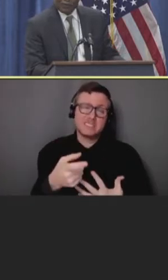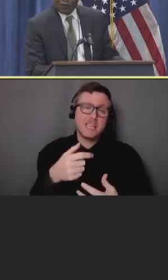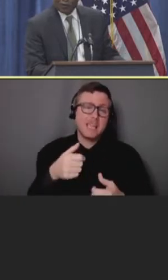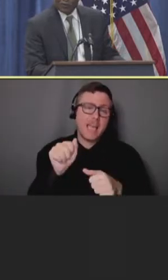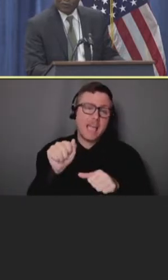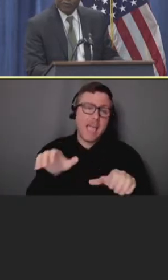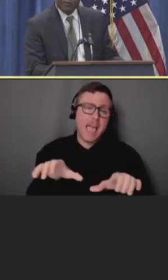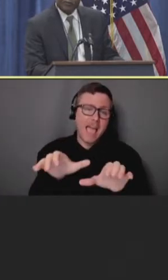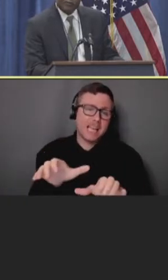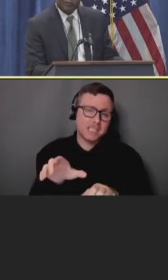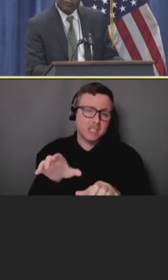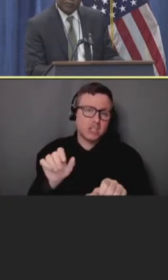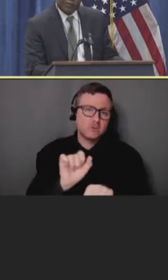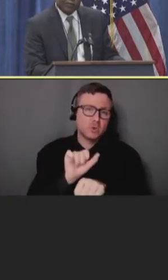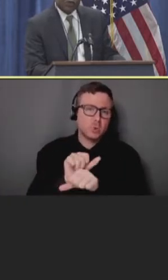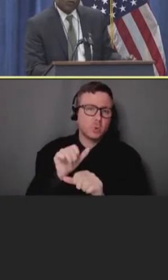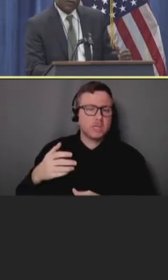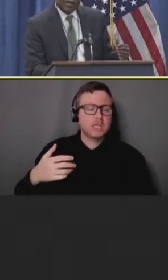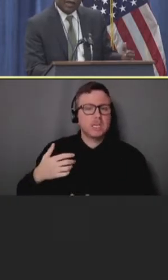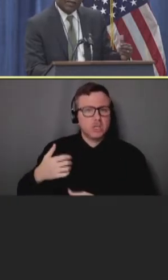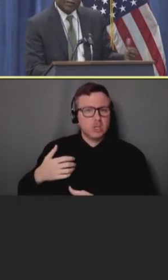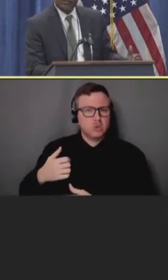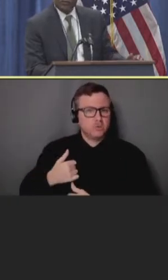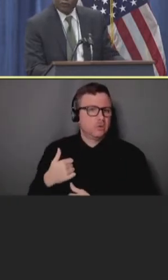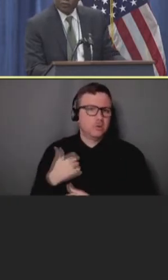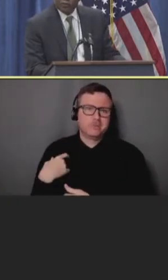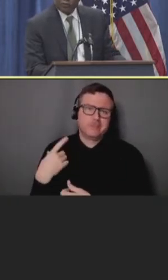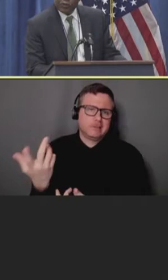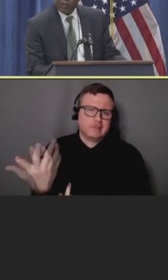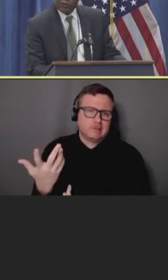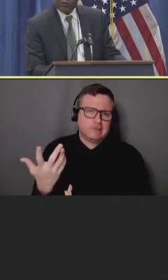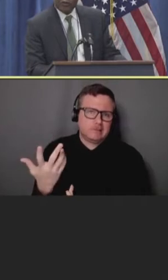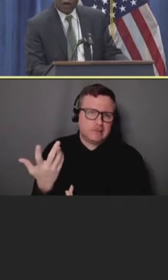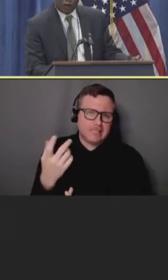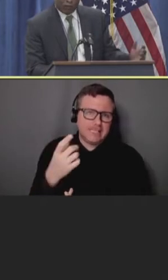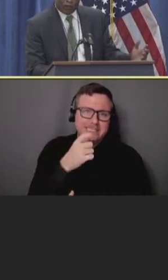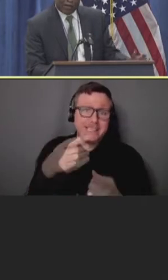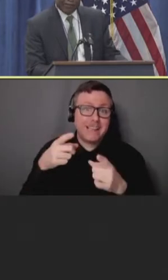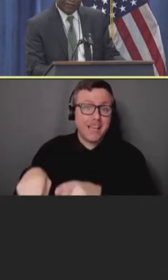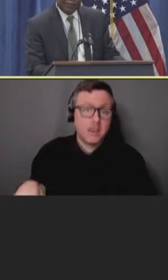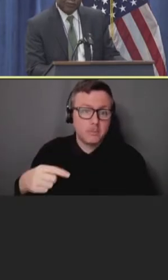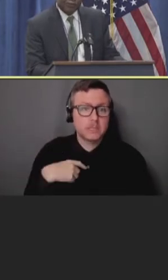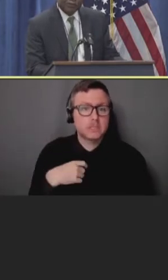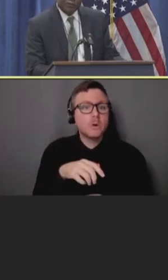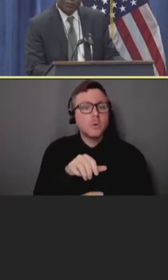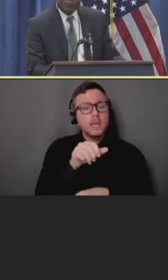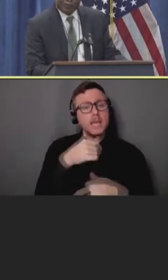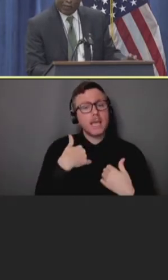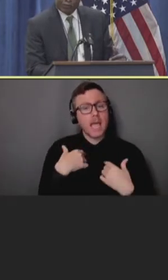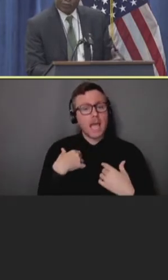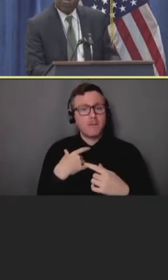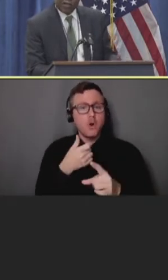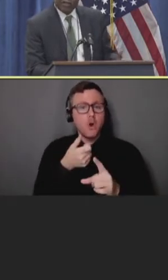always adhered to. And so we had issues with oral inoculation where they would spread it